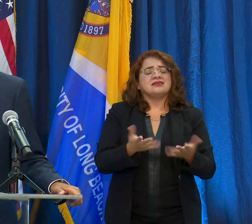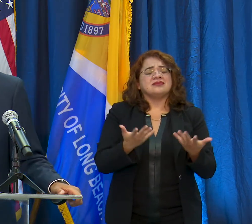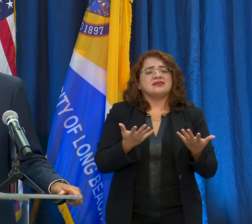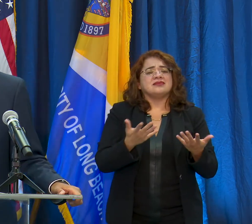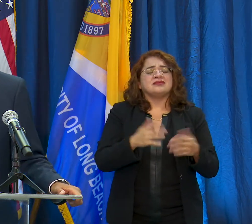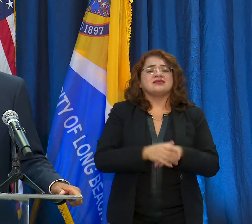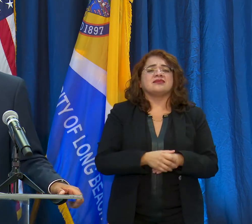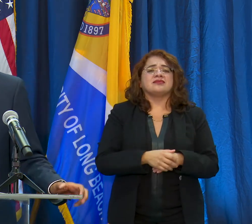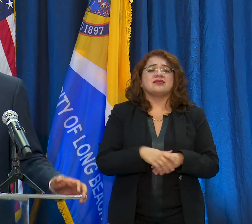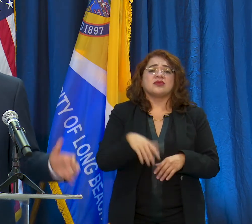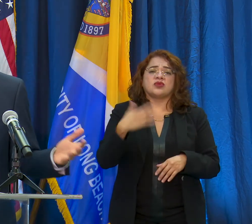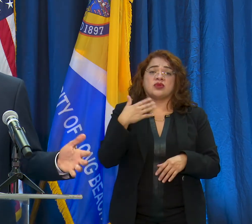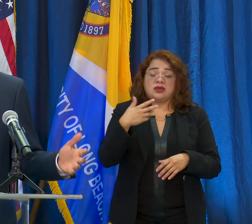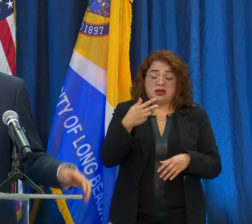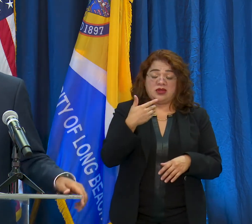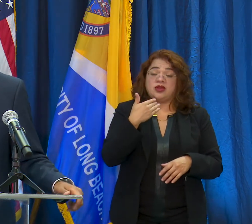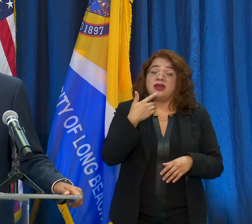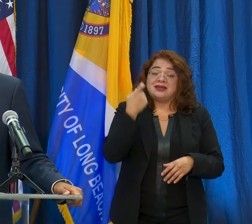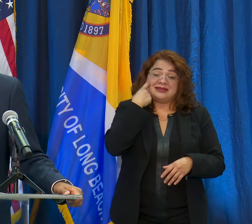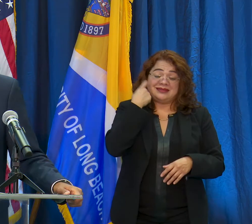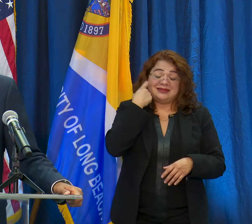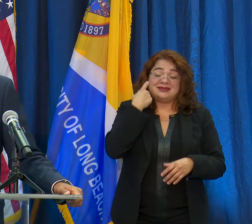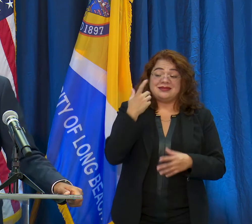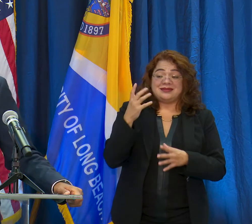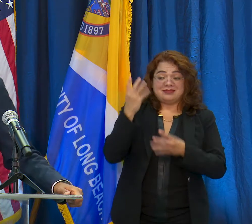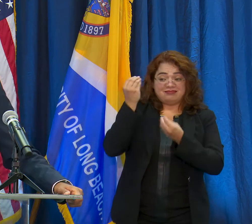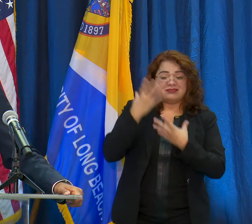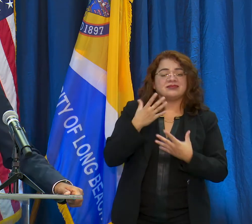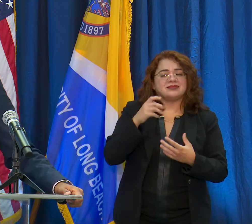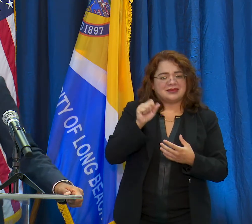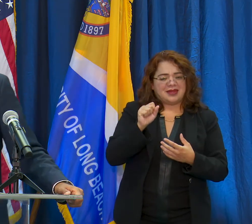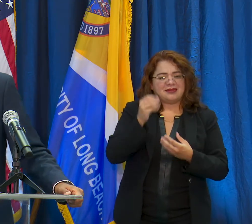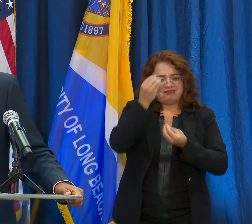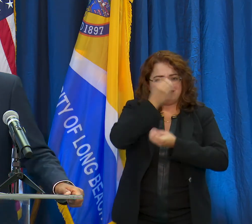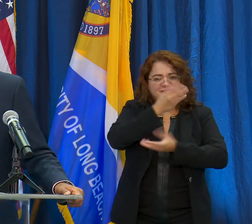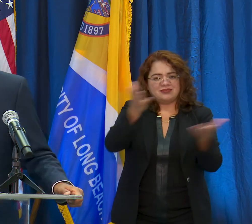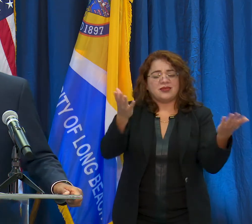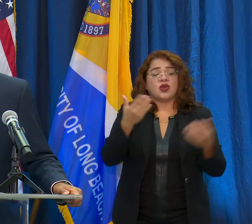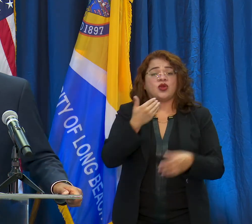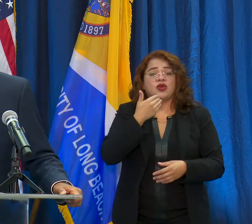been developing as it relates to COVID-19 in Long Beach. We had reached a high